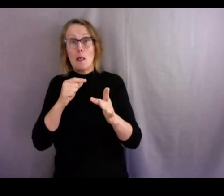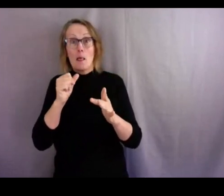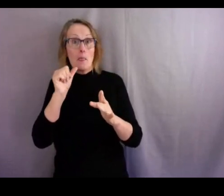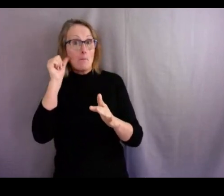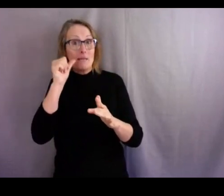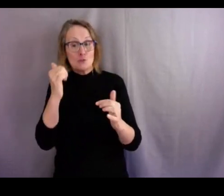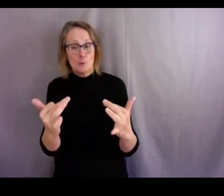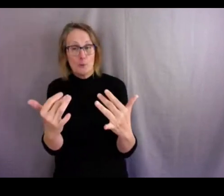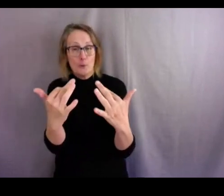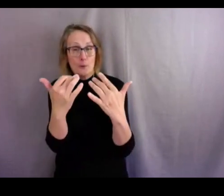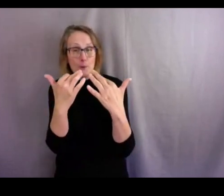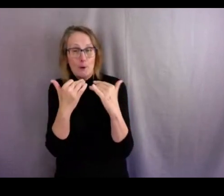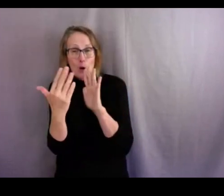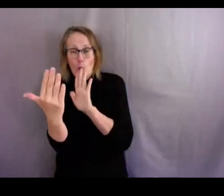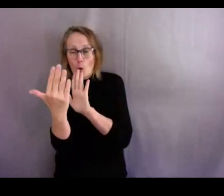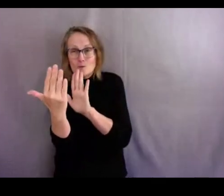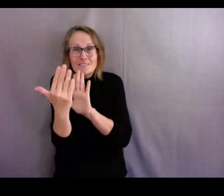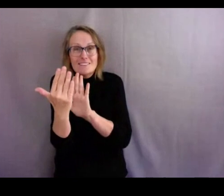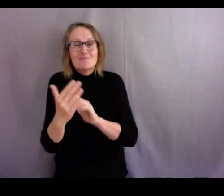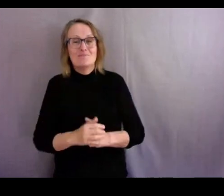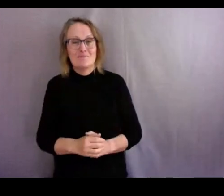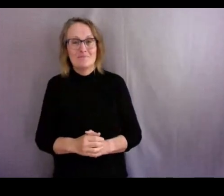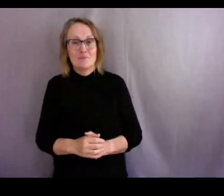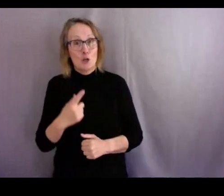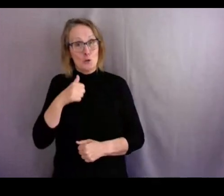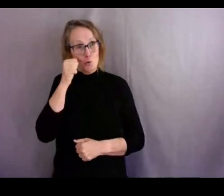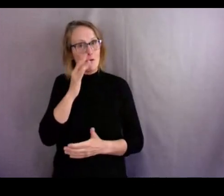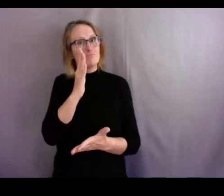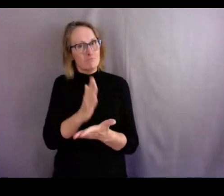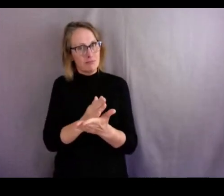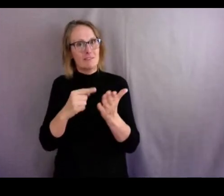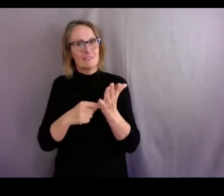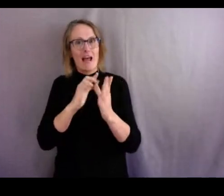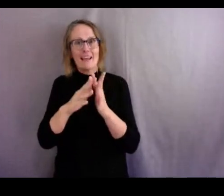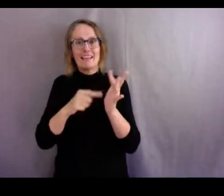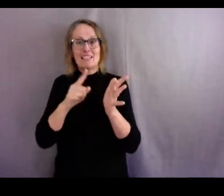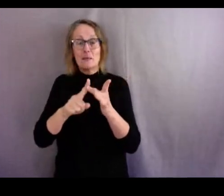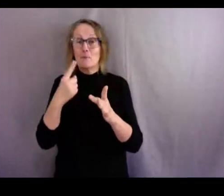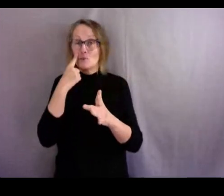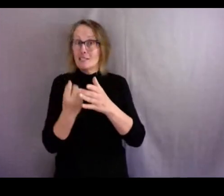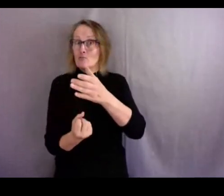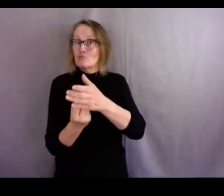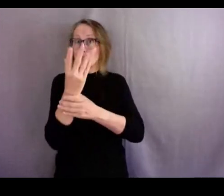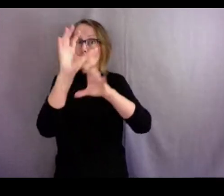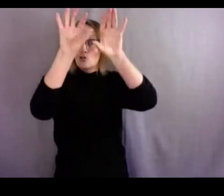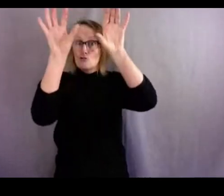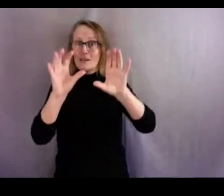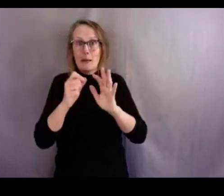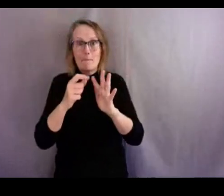You know you're there, because just back from the shore, the roots of the pandanus run like arteries